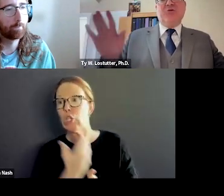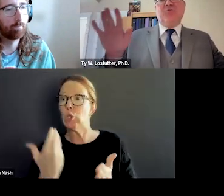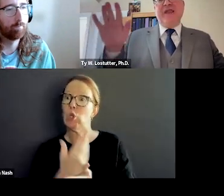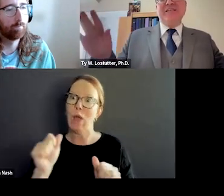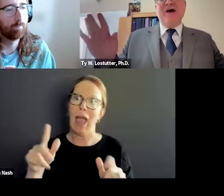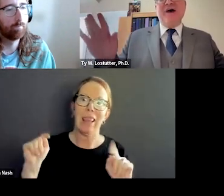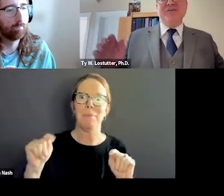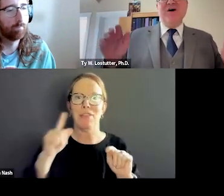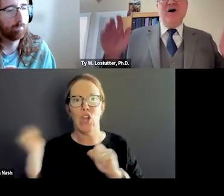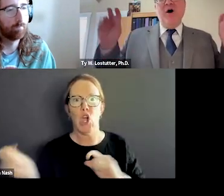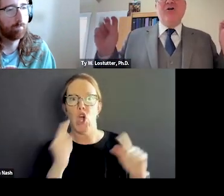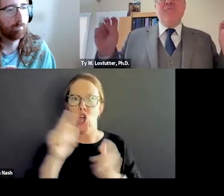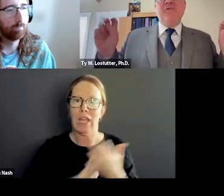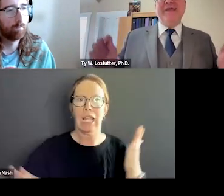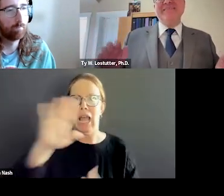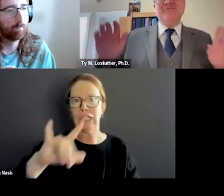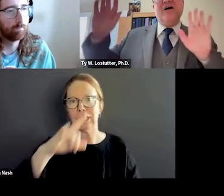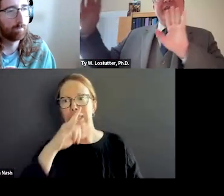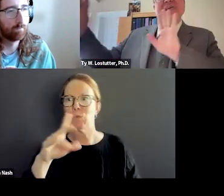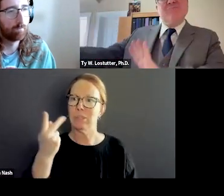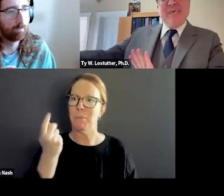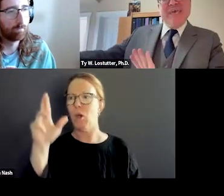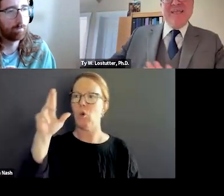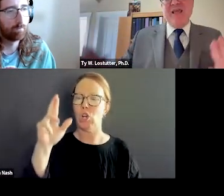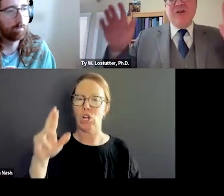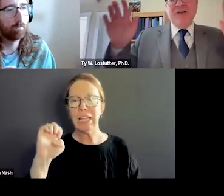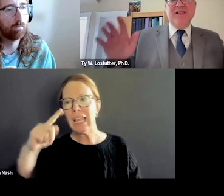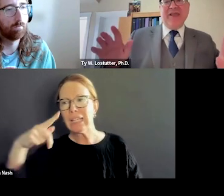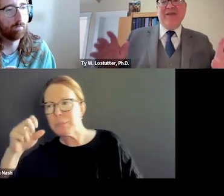kids were raging about was poker playing because it was on ESPN and they wanted to be like,